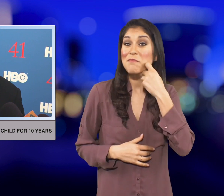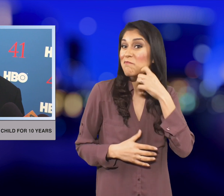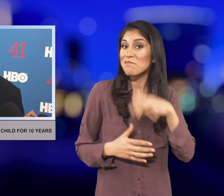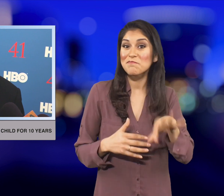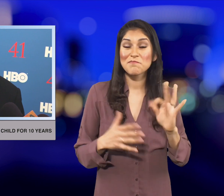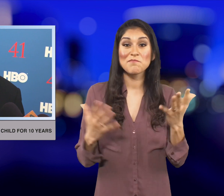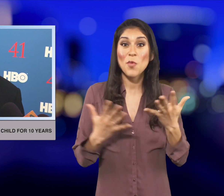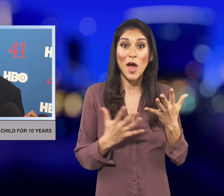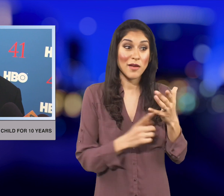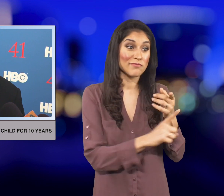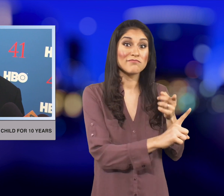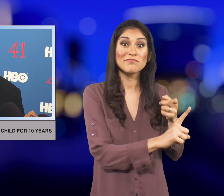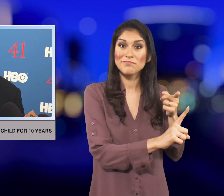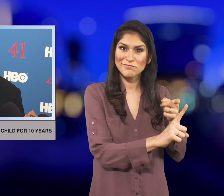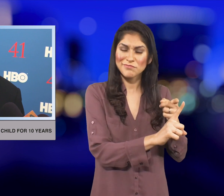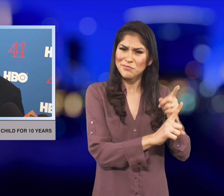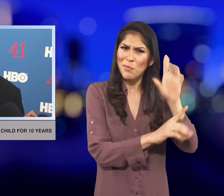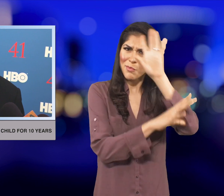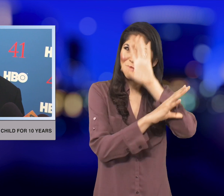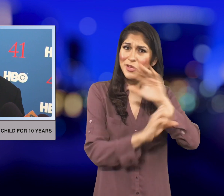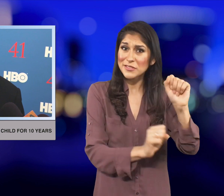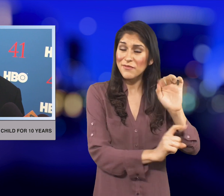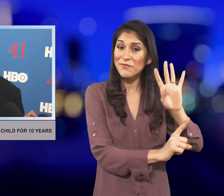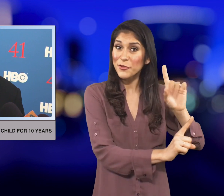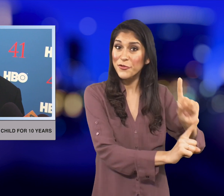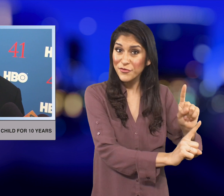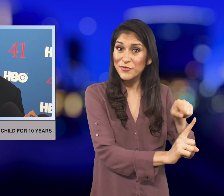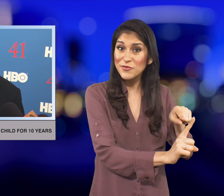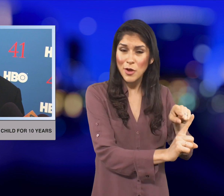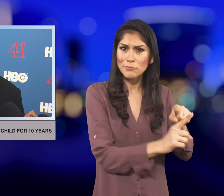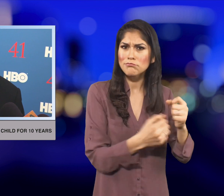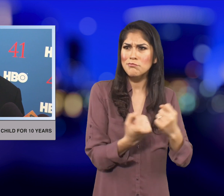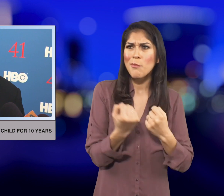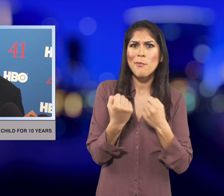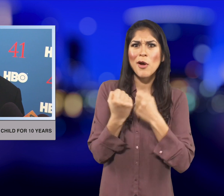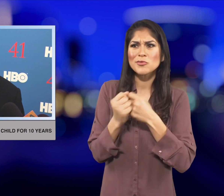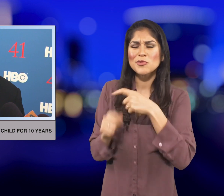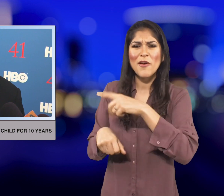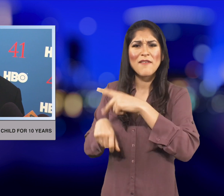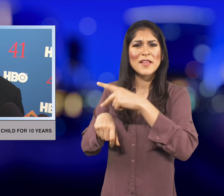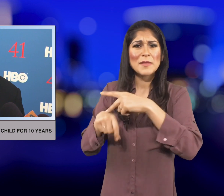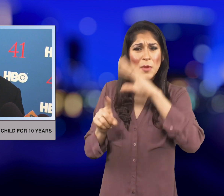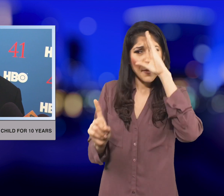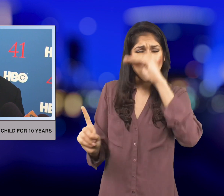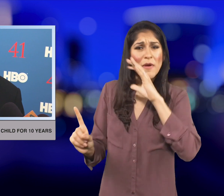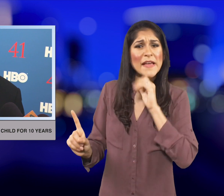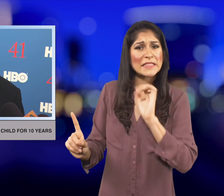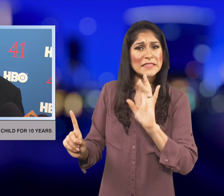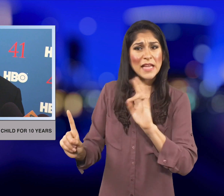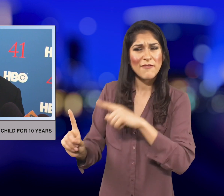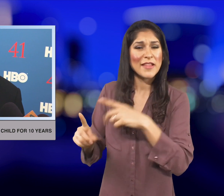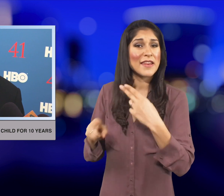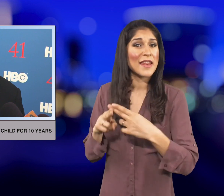It was recently revealed the 41st president sponsored a seven-year-old boy in the Philippines